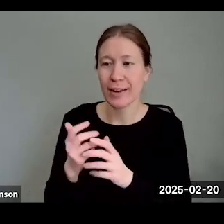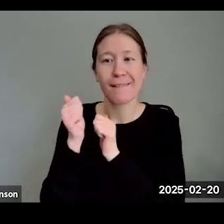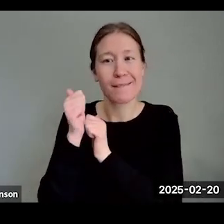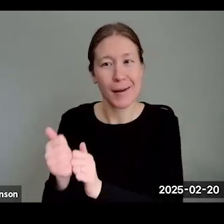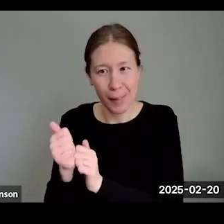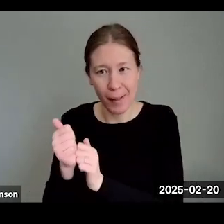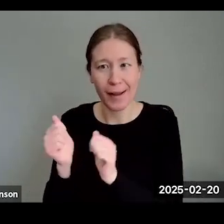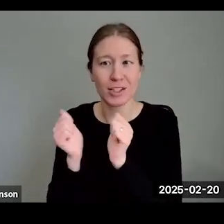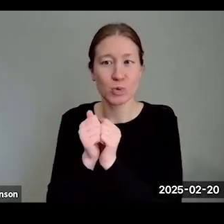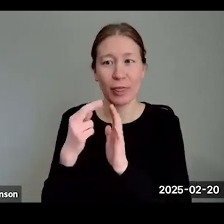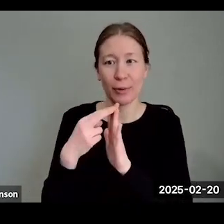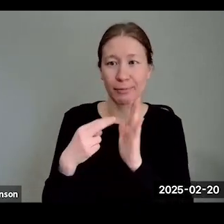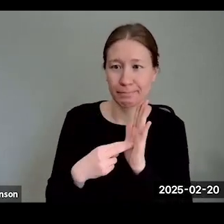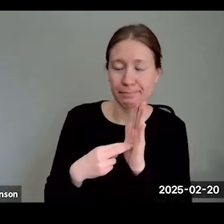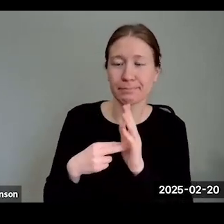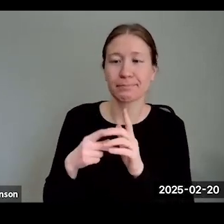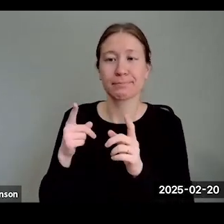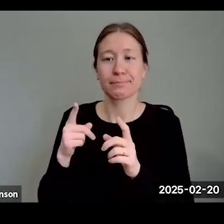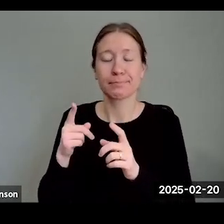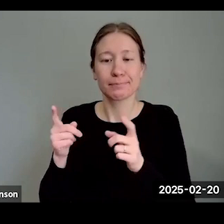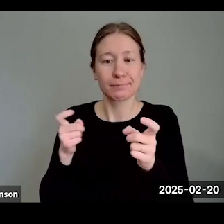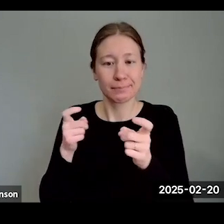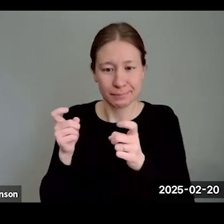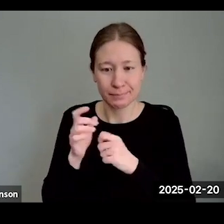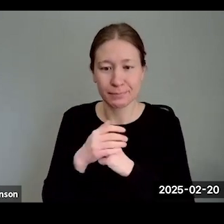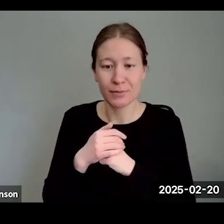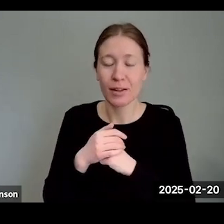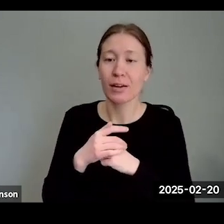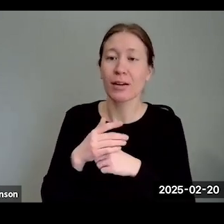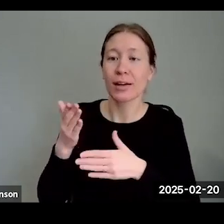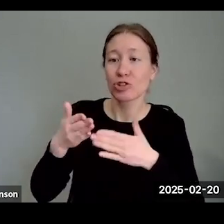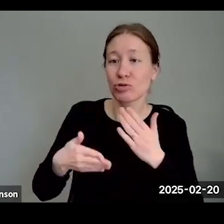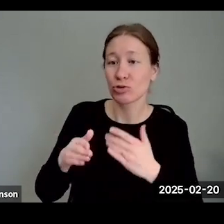completing shift logs and providing directions to visitors.